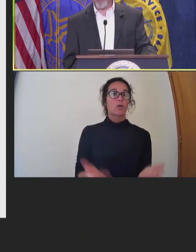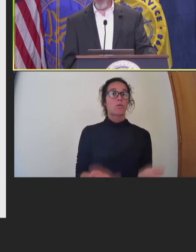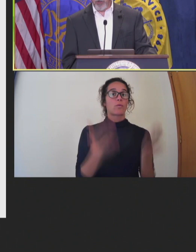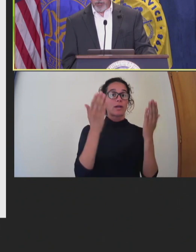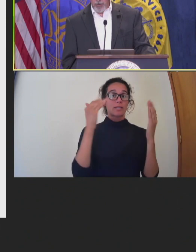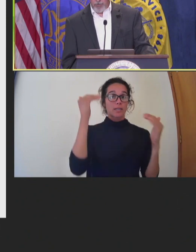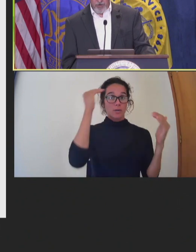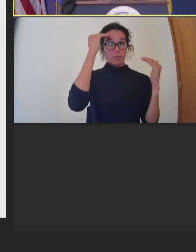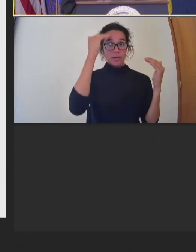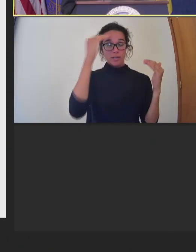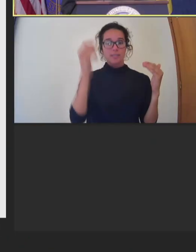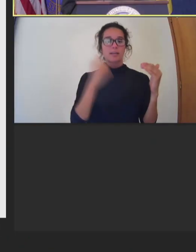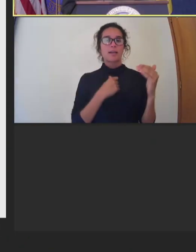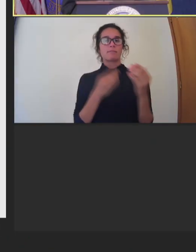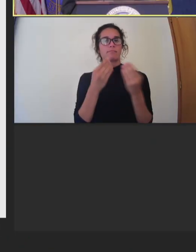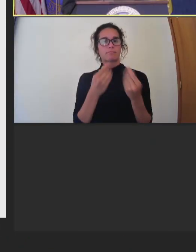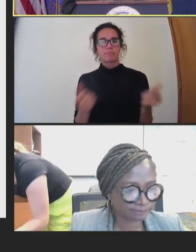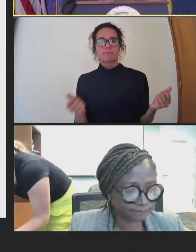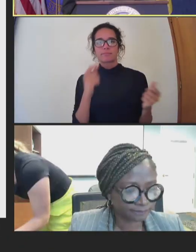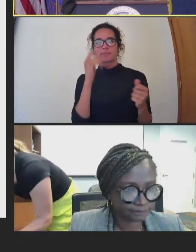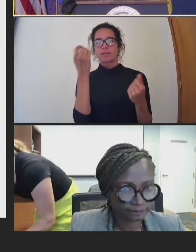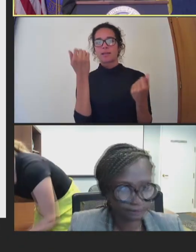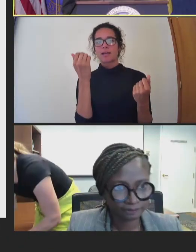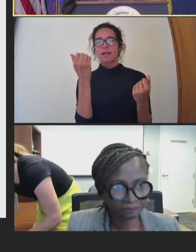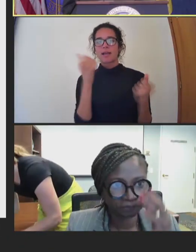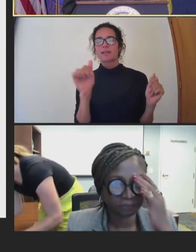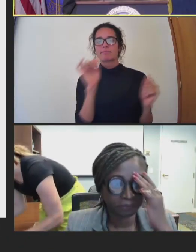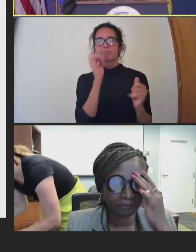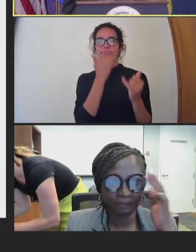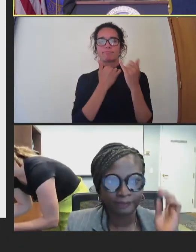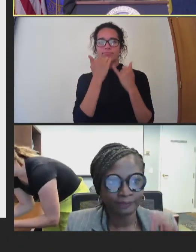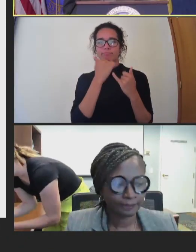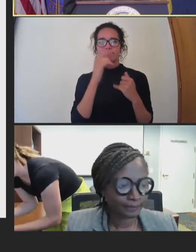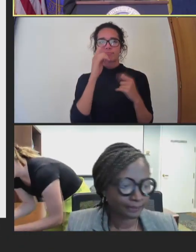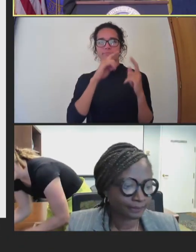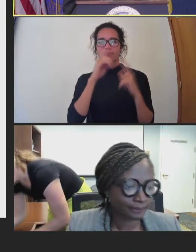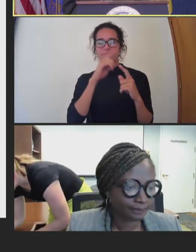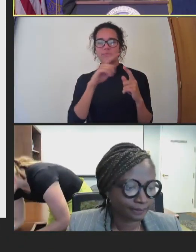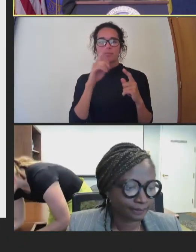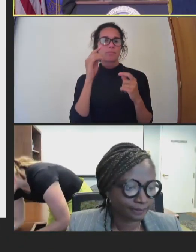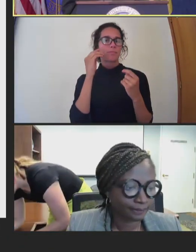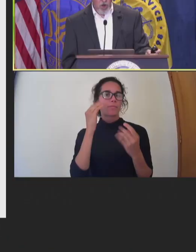healthcare professionals to provide strong vaccine recommendations to their patients.